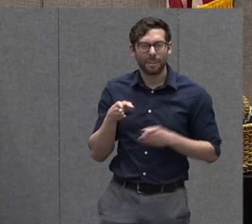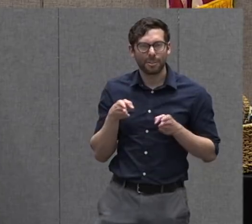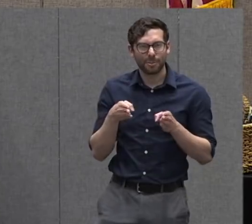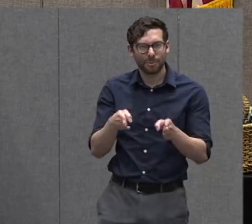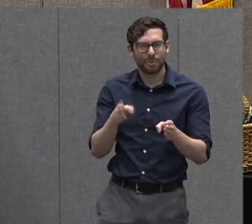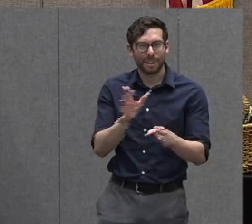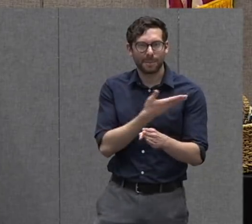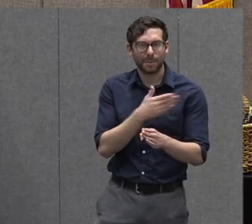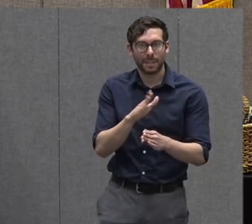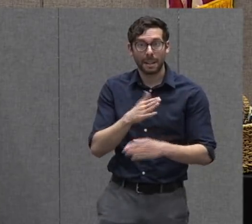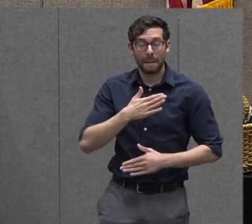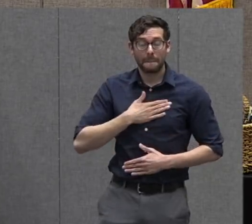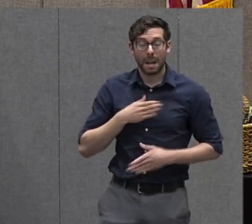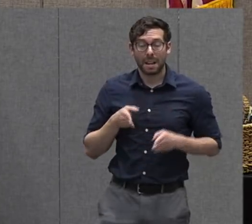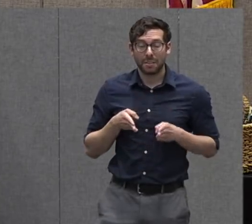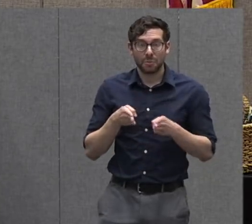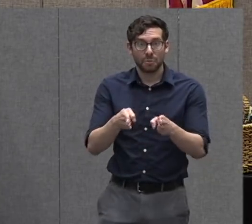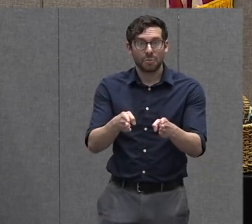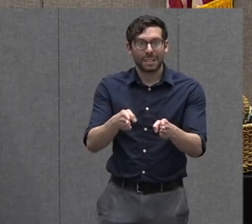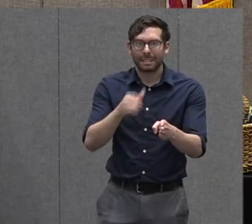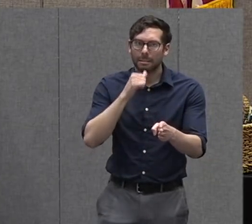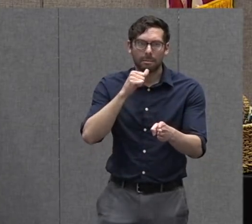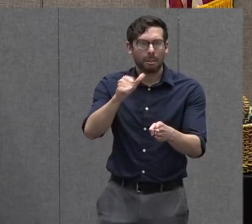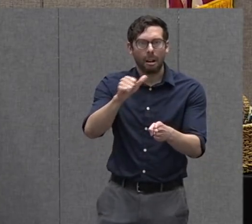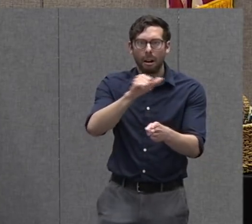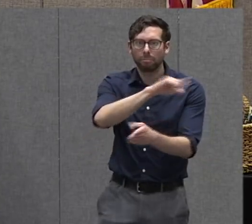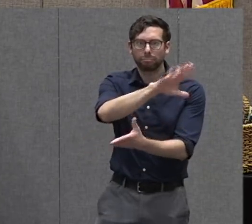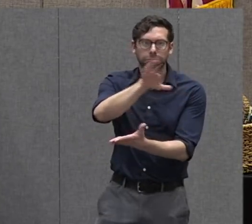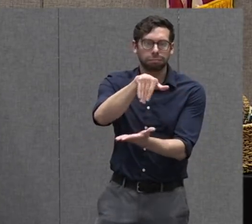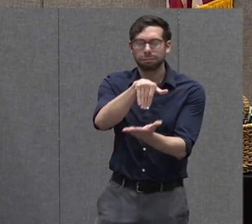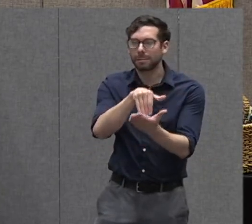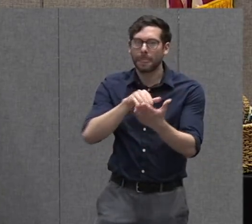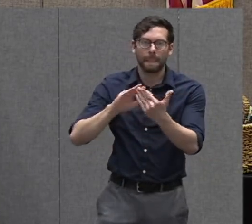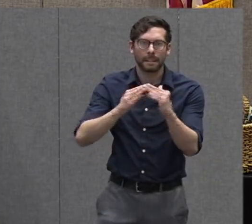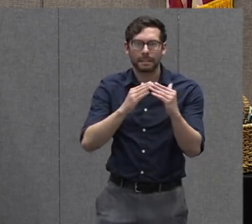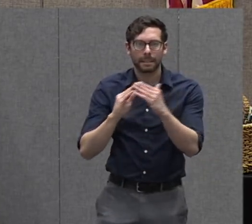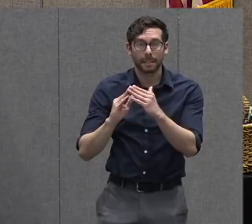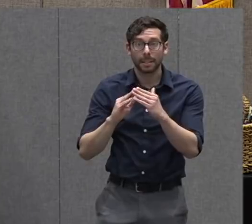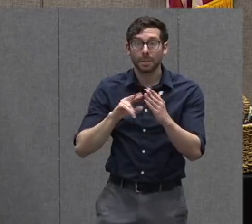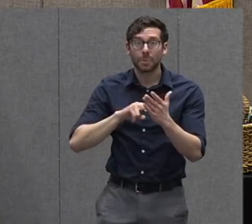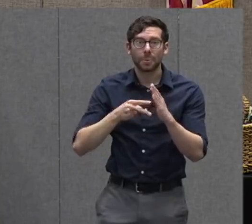so it doesn't have that loud music, of horns and trucks.